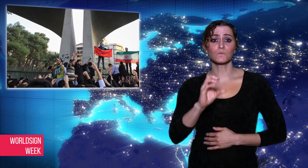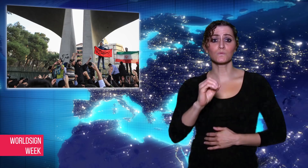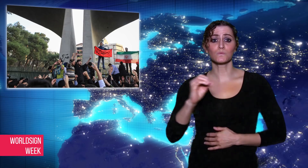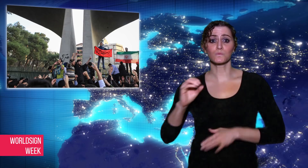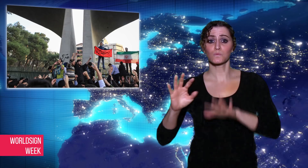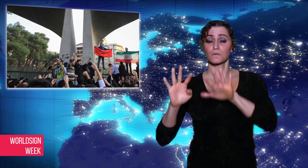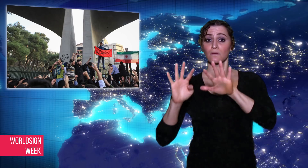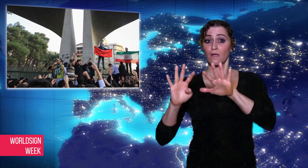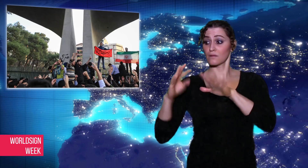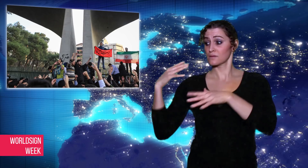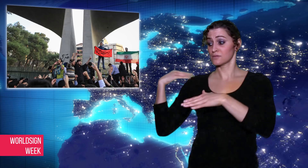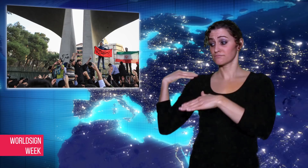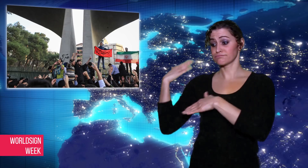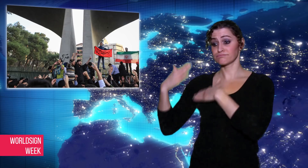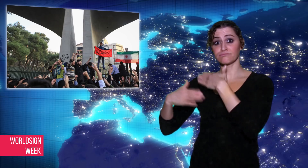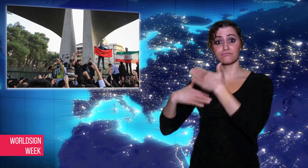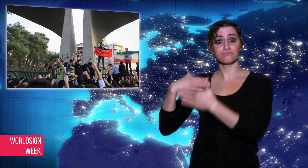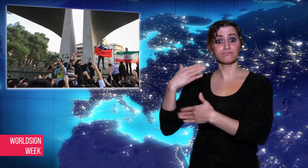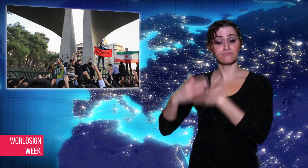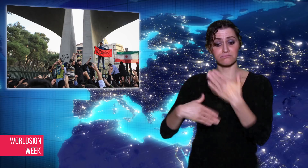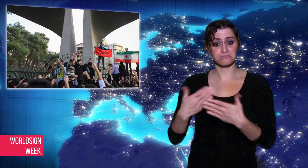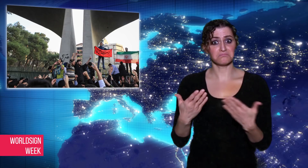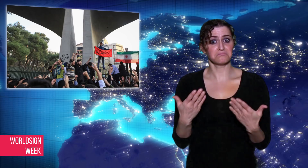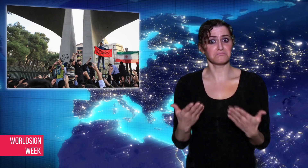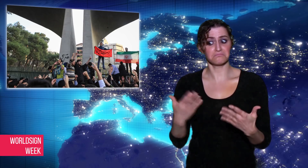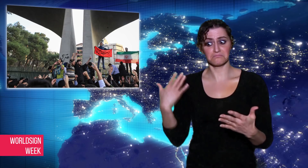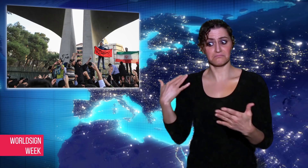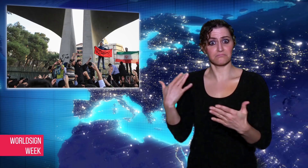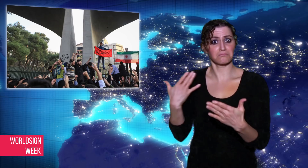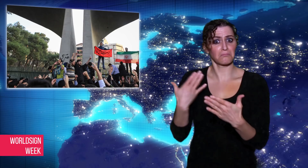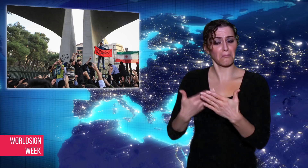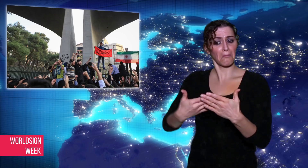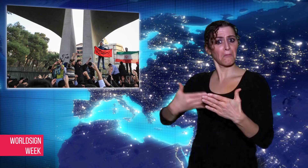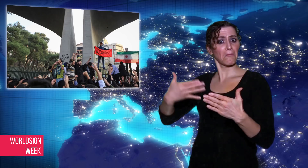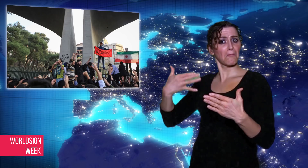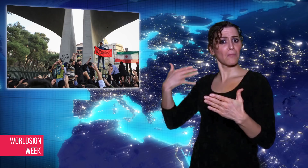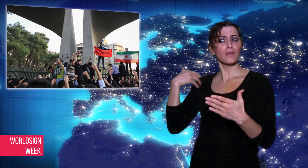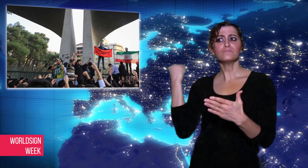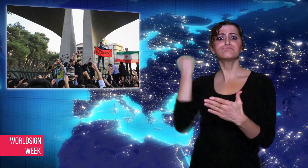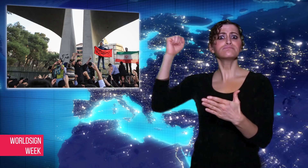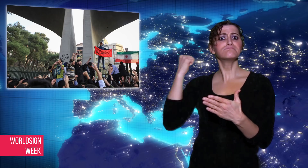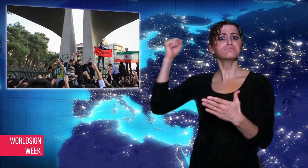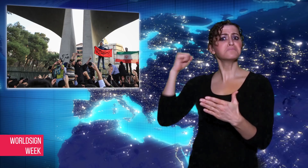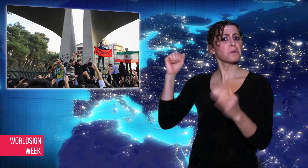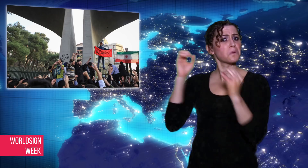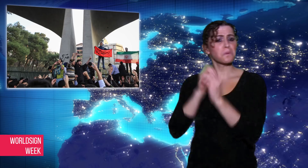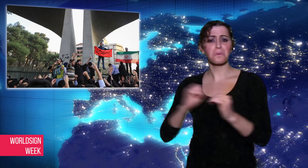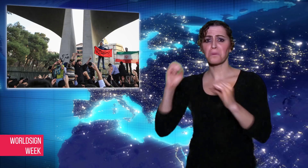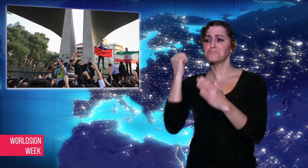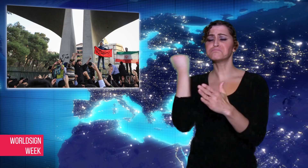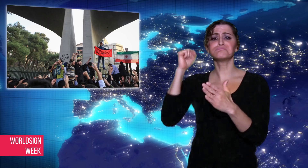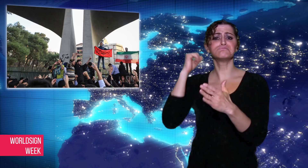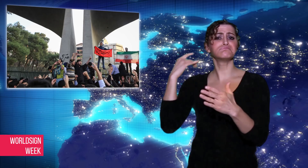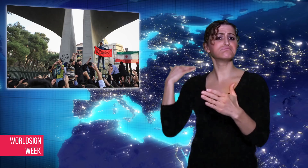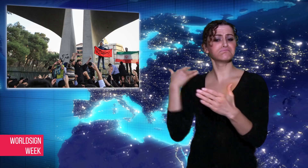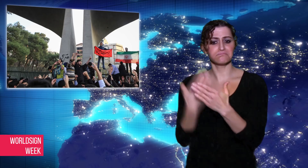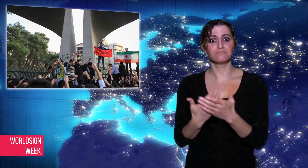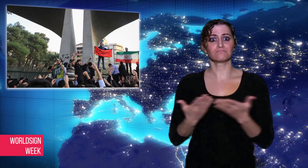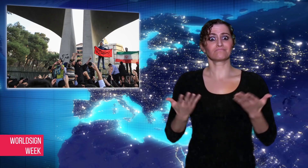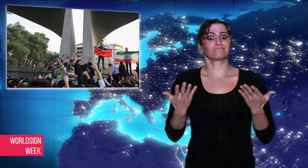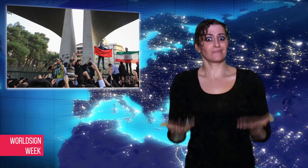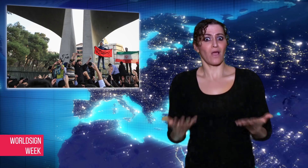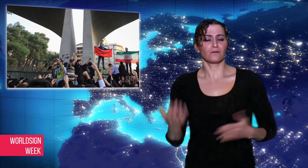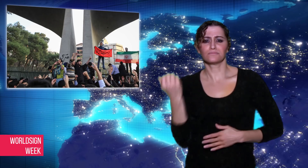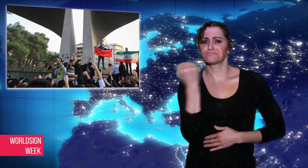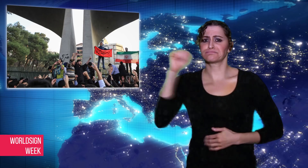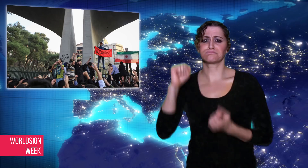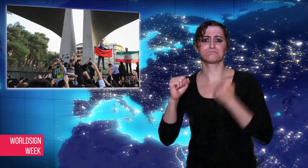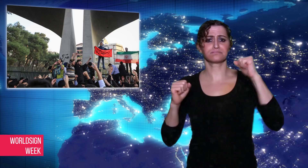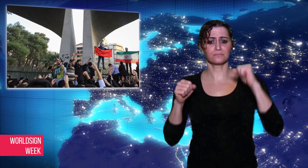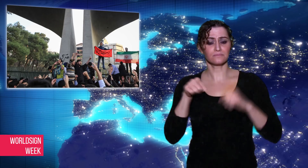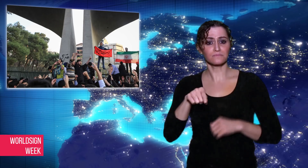Iran since the 2009 protest over